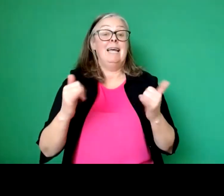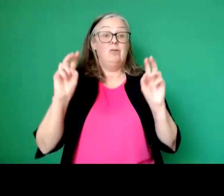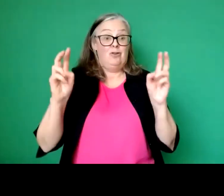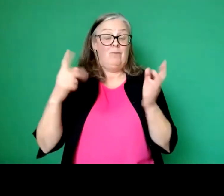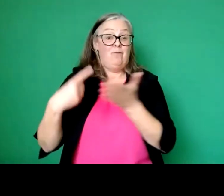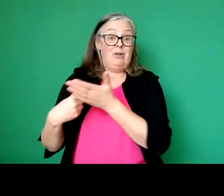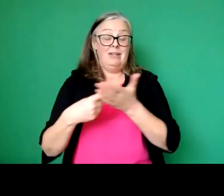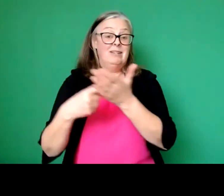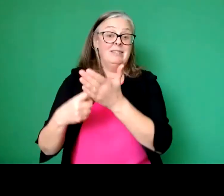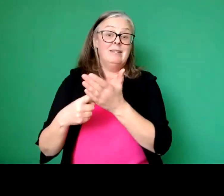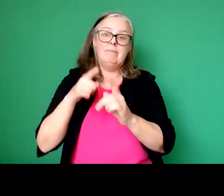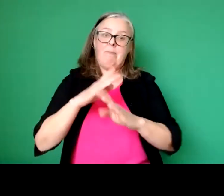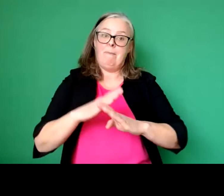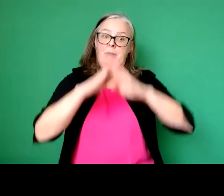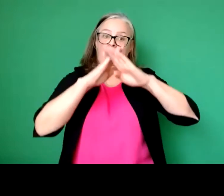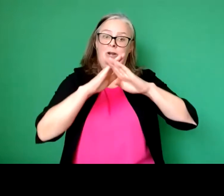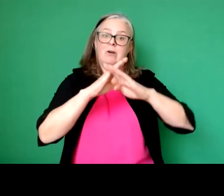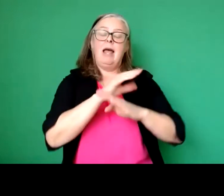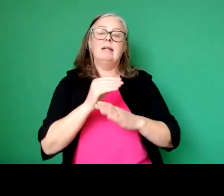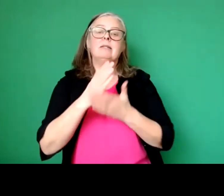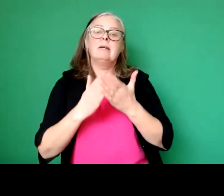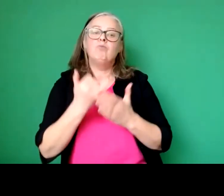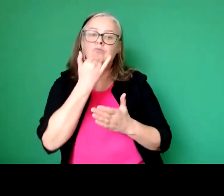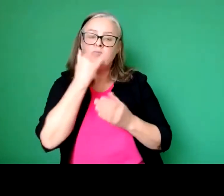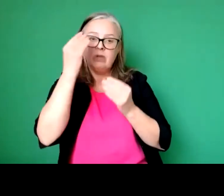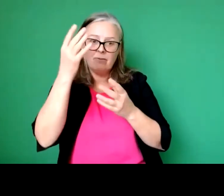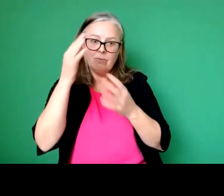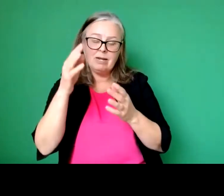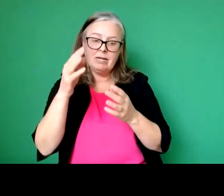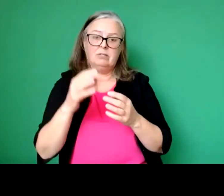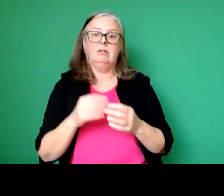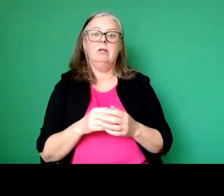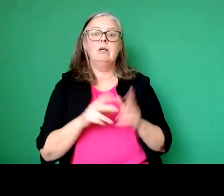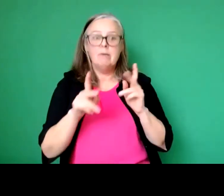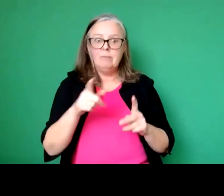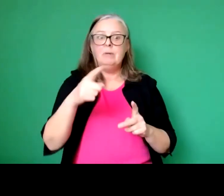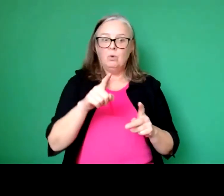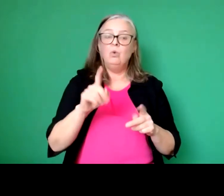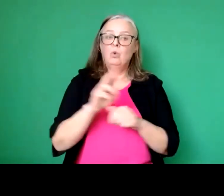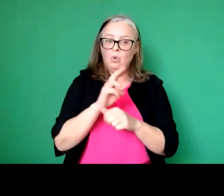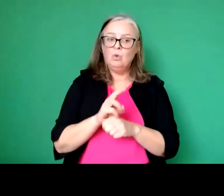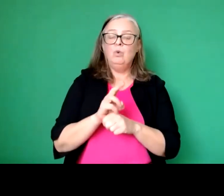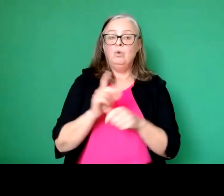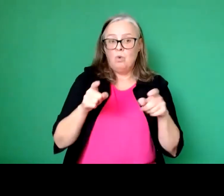and misinformation that guide and service dog handlers often encounter and i'm very pleased to